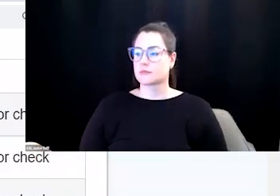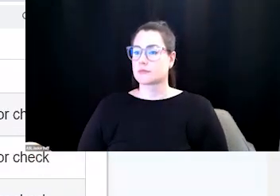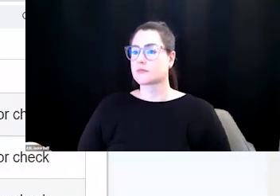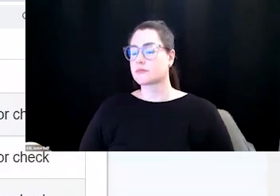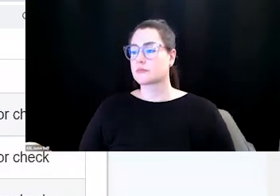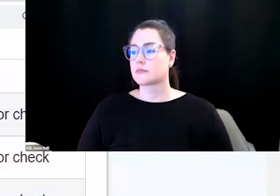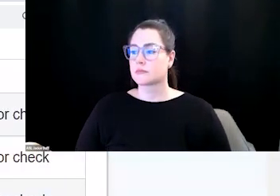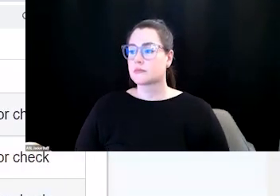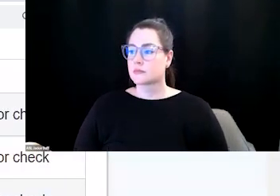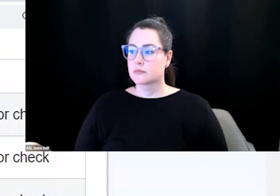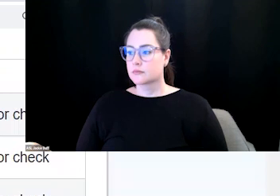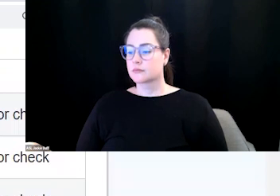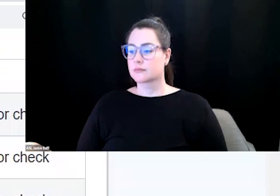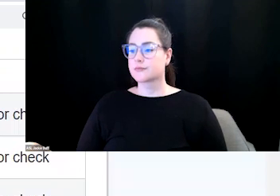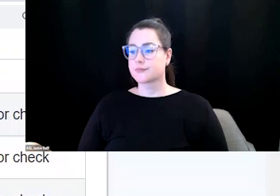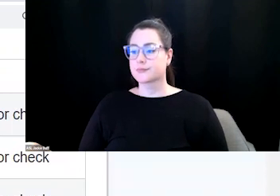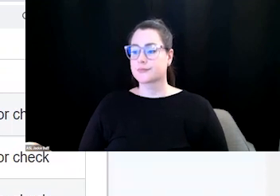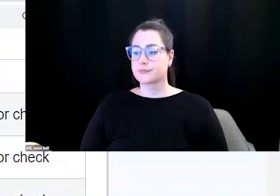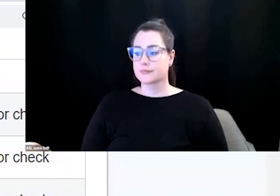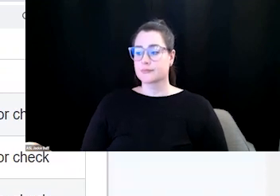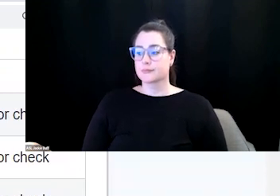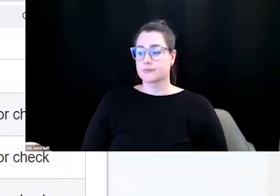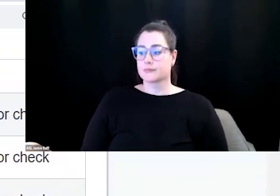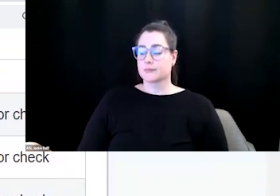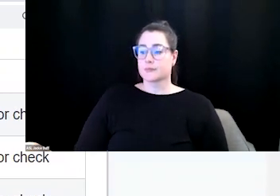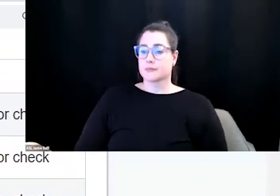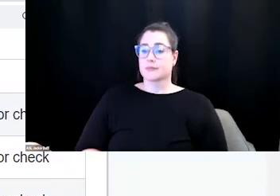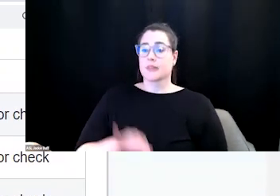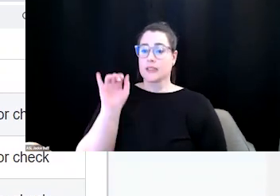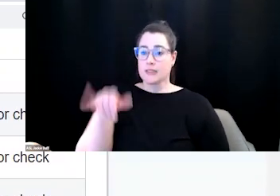So those are the highlights I wanted to show you in the particular sections themselves.